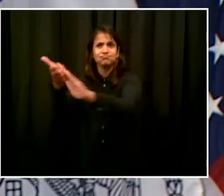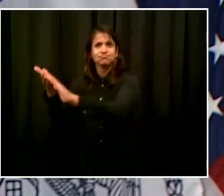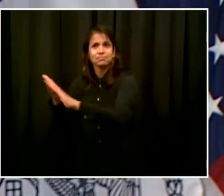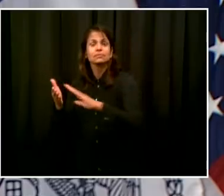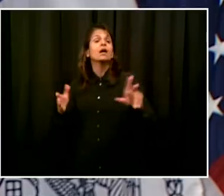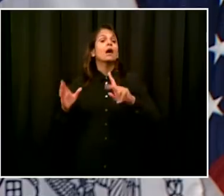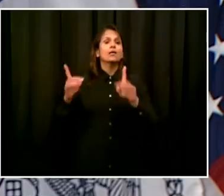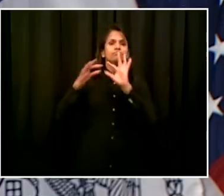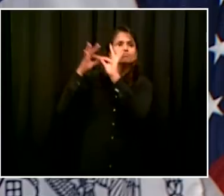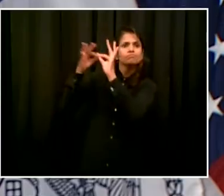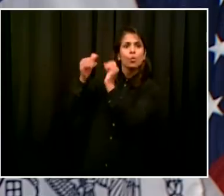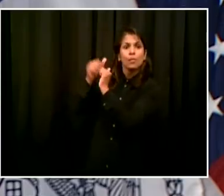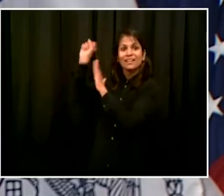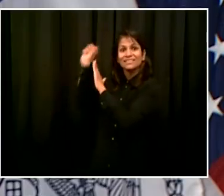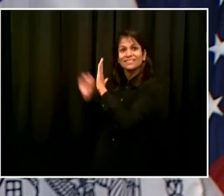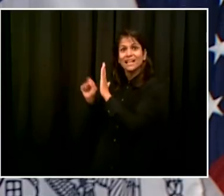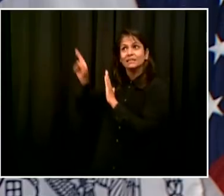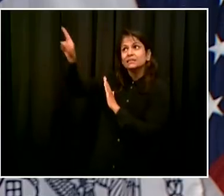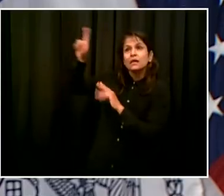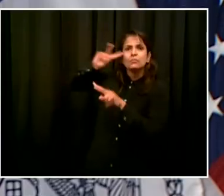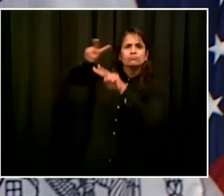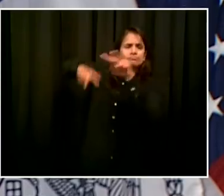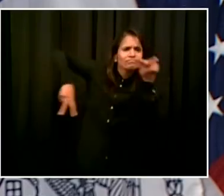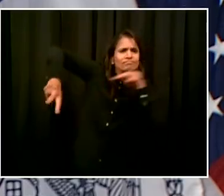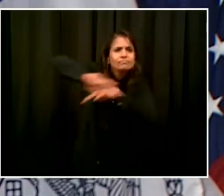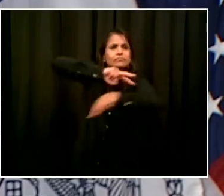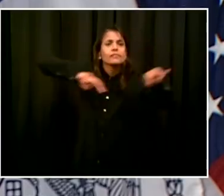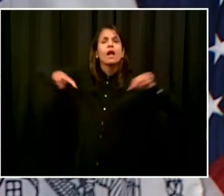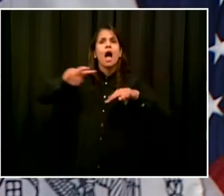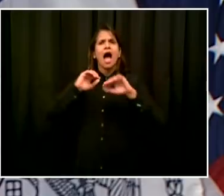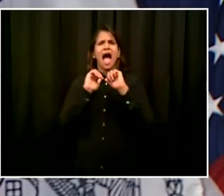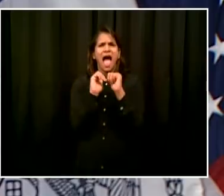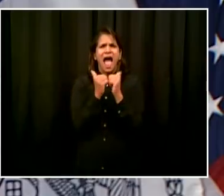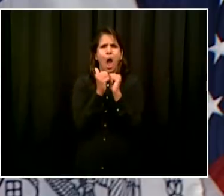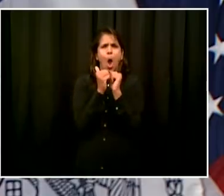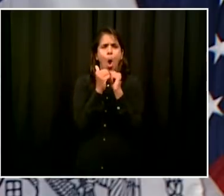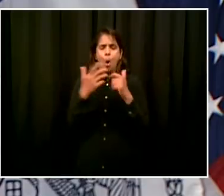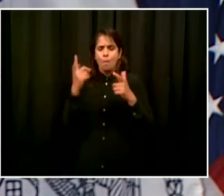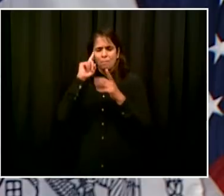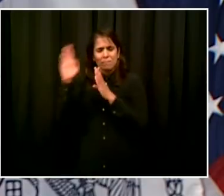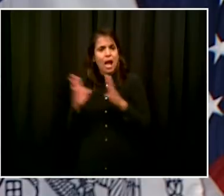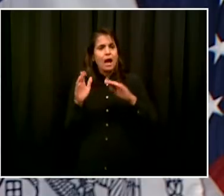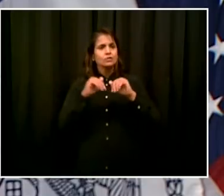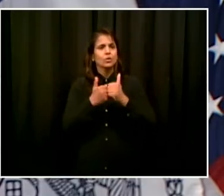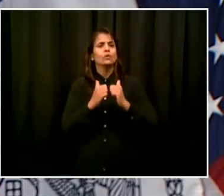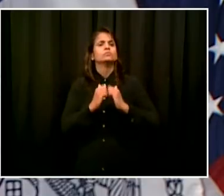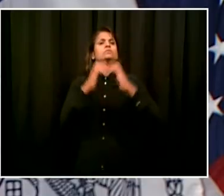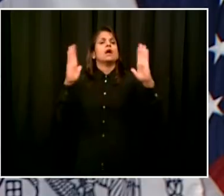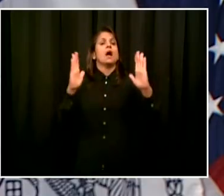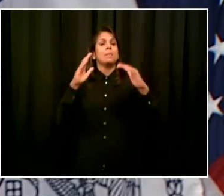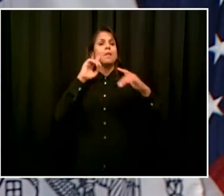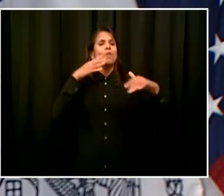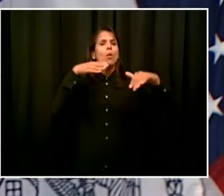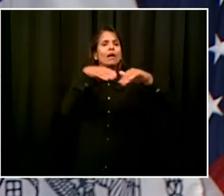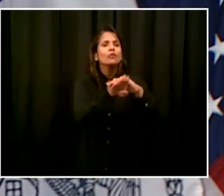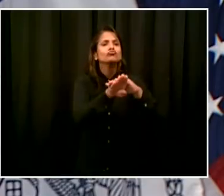EVERY DAY. OUR HEALTH TEAM IS LOOKING AT THIS ALL THE TIME A NDWER'E GOING TO BE RWOKGIN OCL SELY WH ITTHE STATE ON THIS AS WELL. IS THERE A